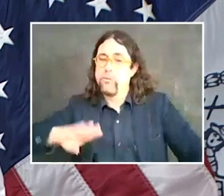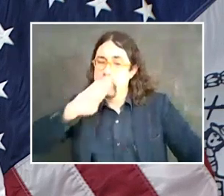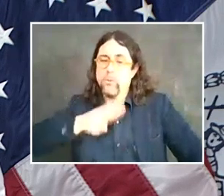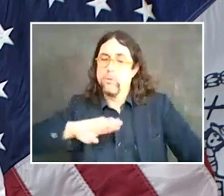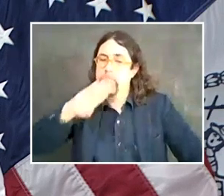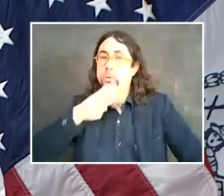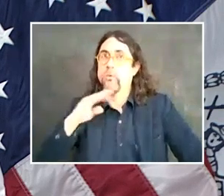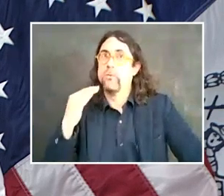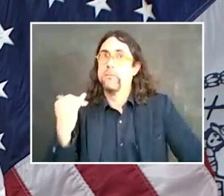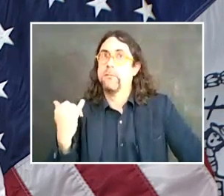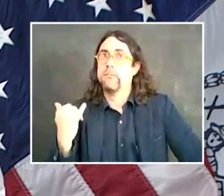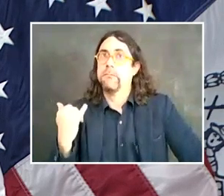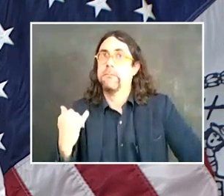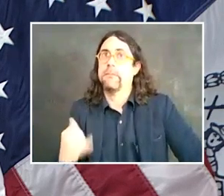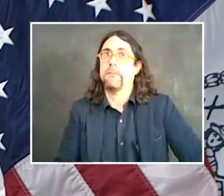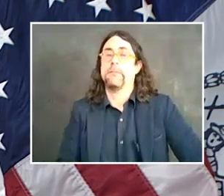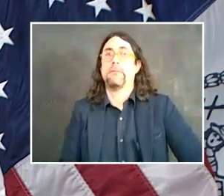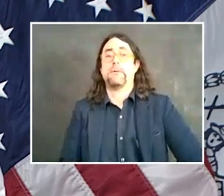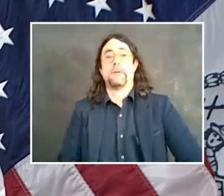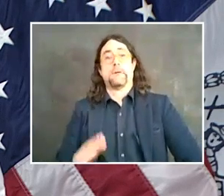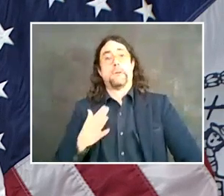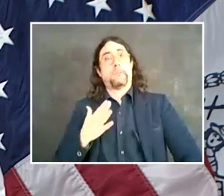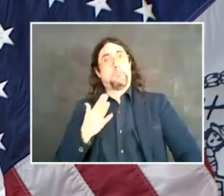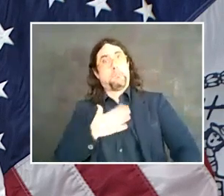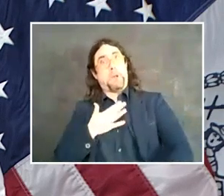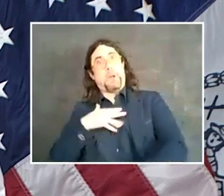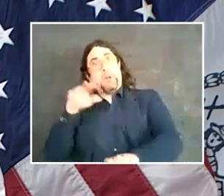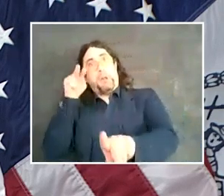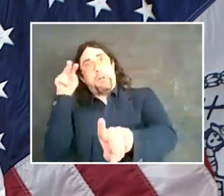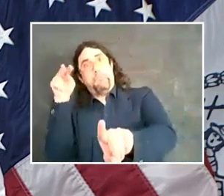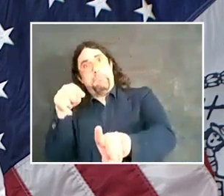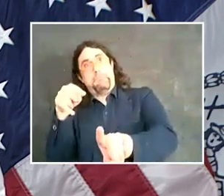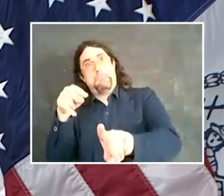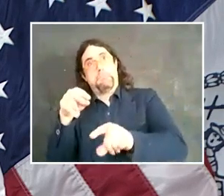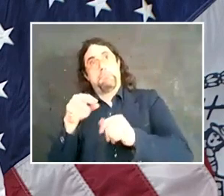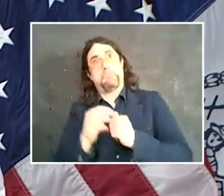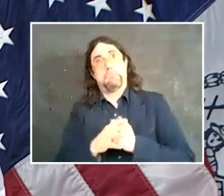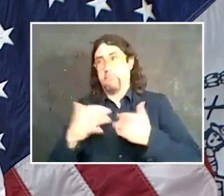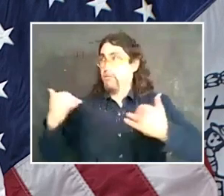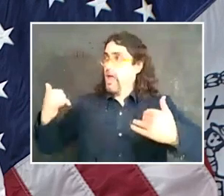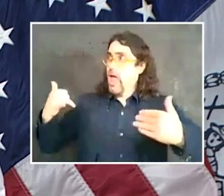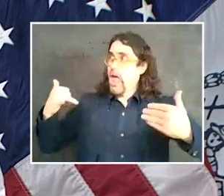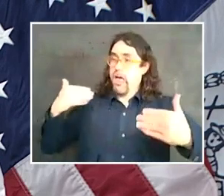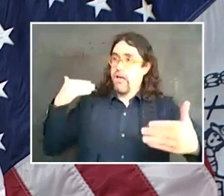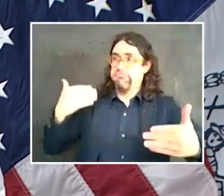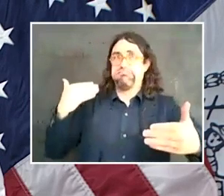THINK, MAYBE I'M WRONG.